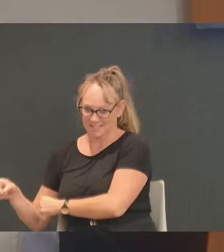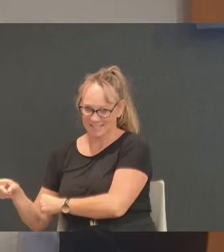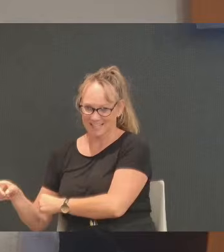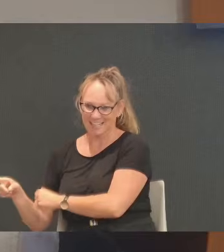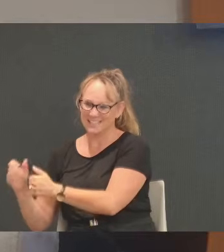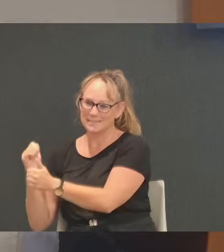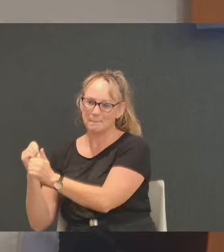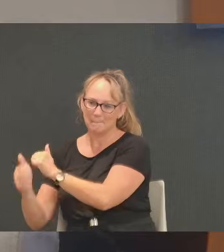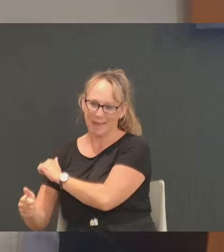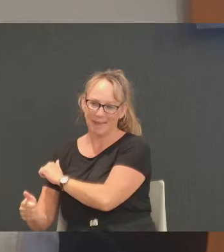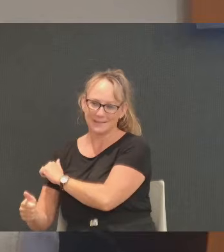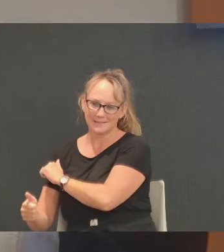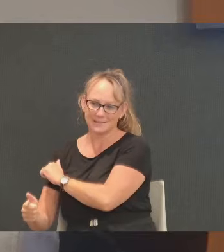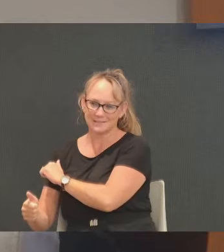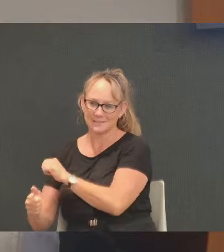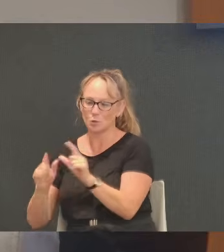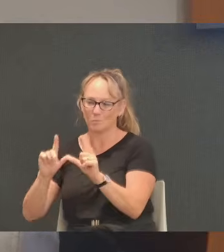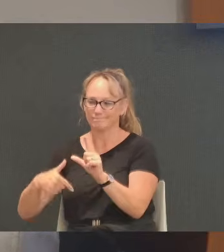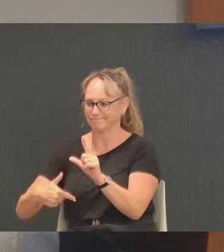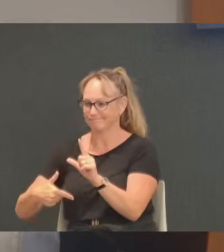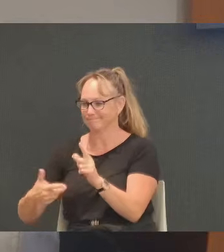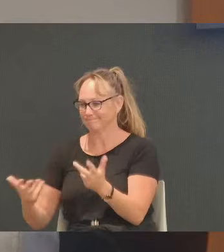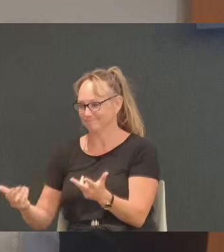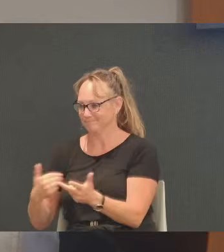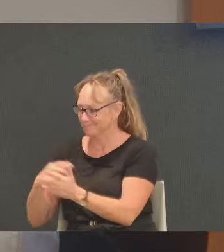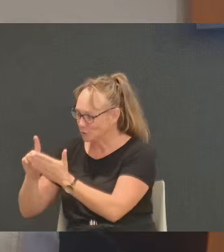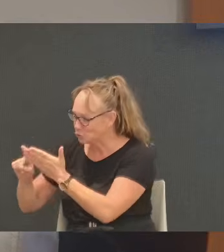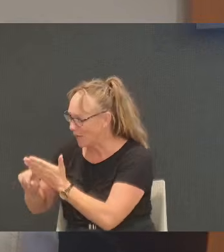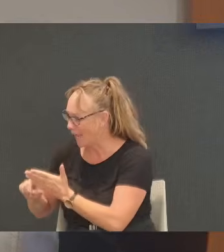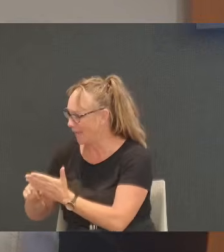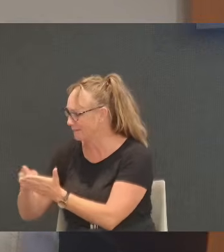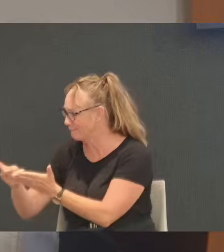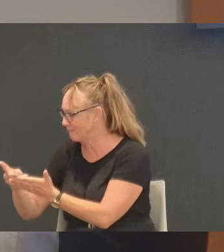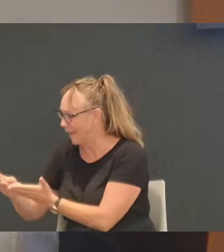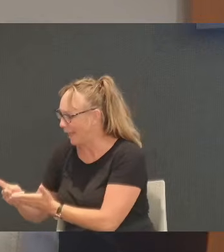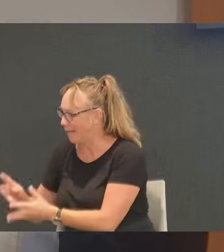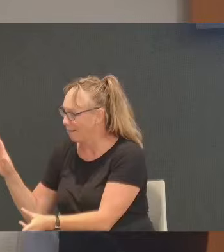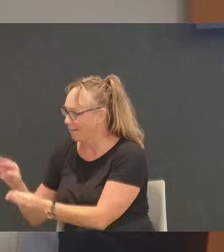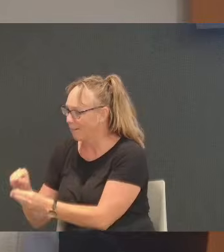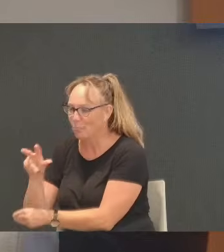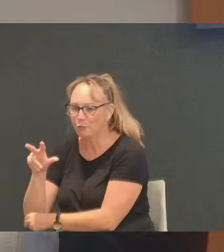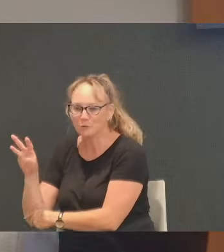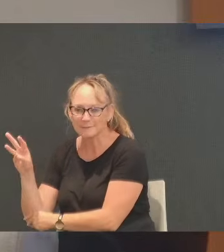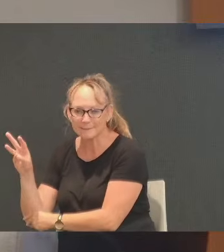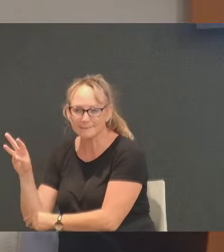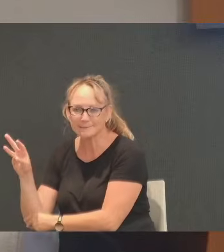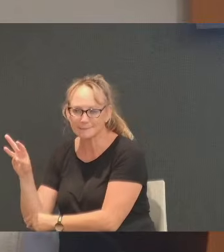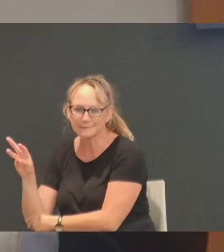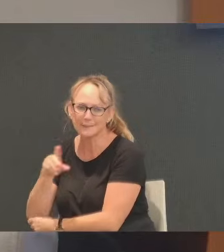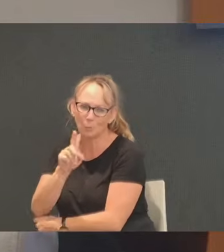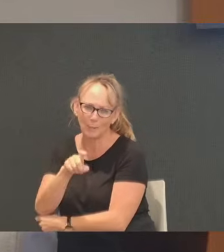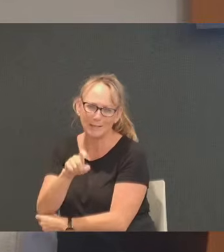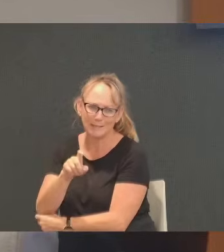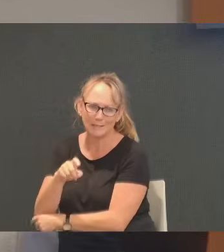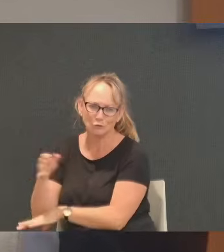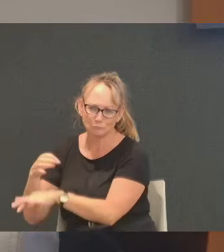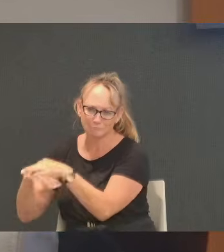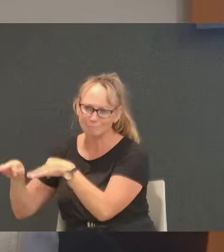life and have failed. there's 36 of them. and in order to to actually use that equipment and and